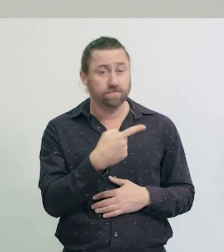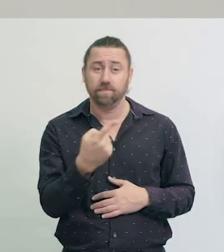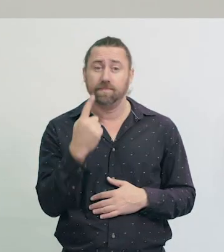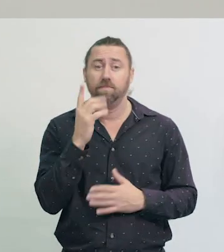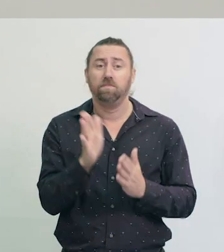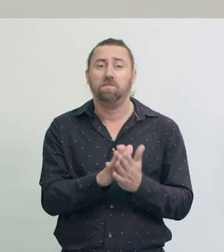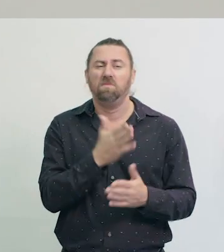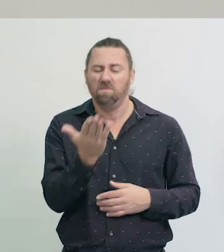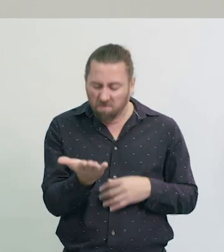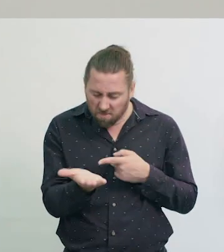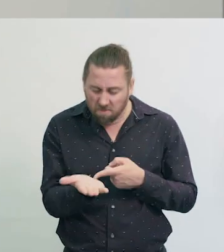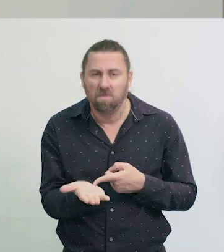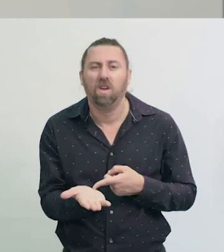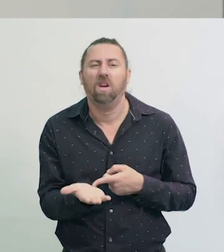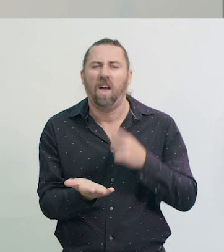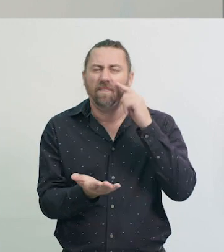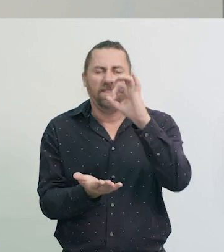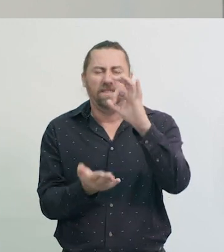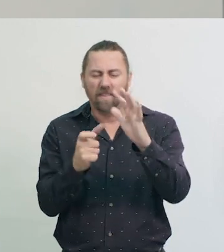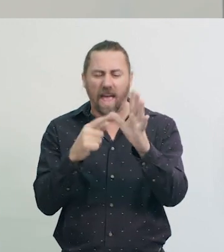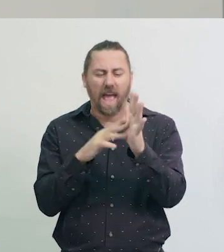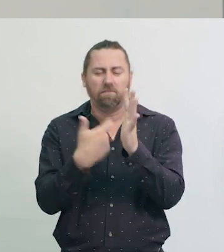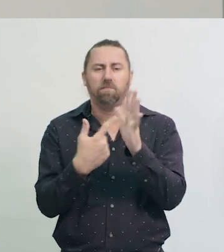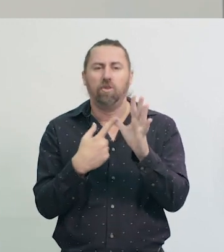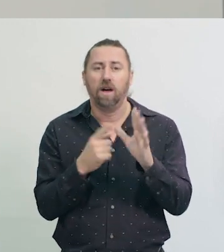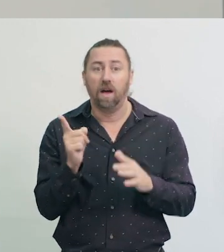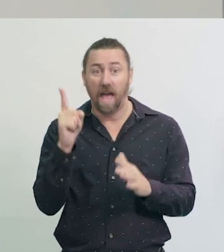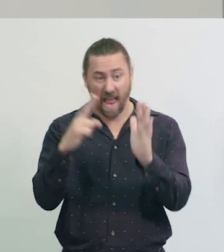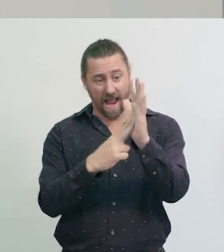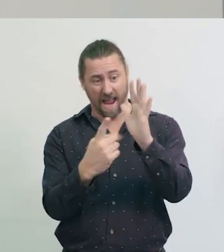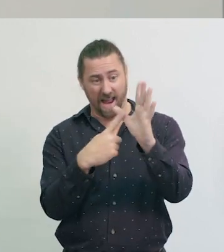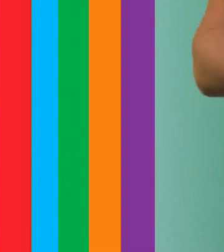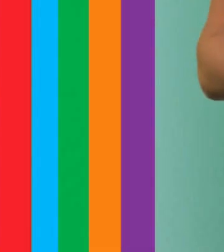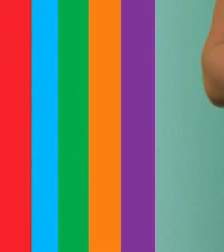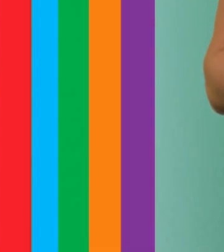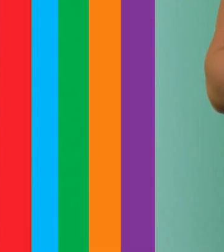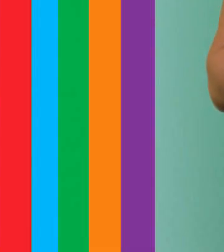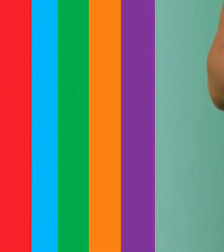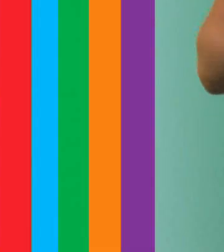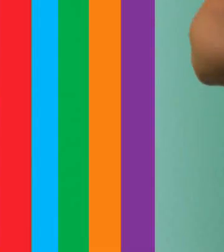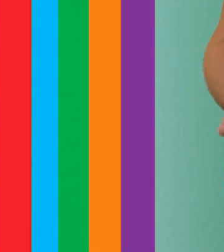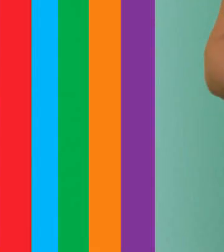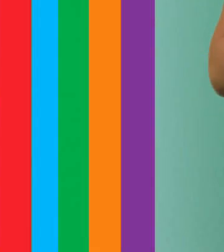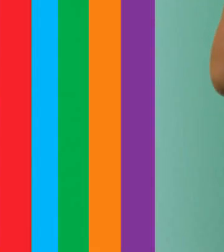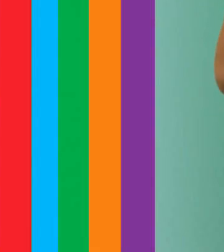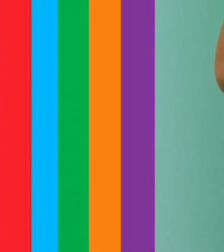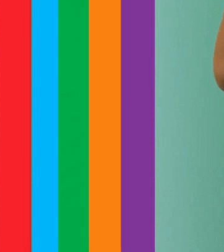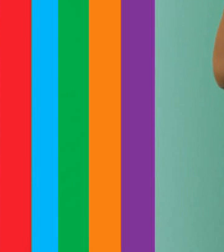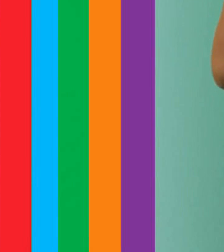and we're going to look at innovations from space when we move into Science. So, get yourself settled, and let's begin.